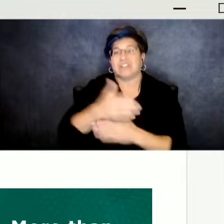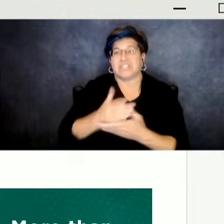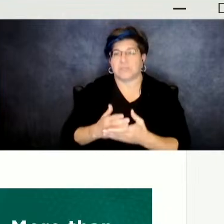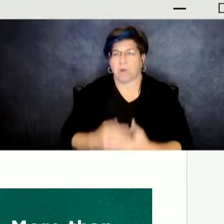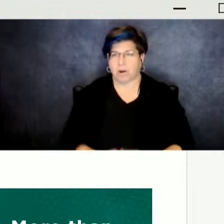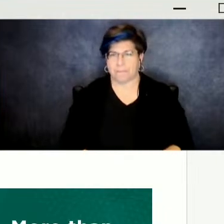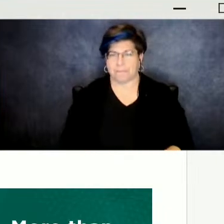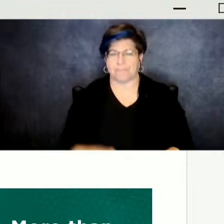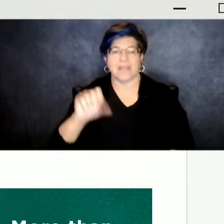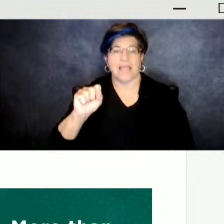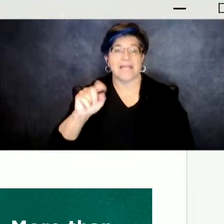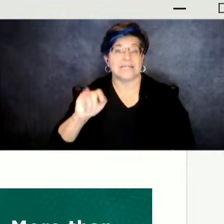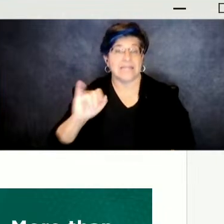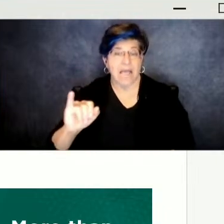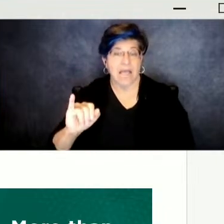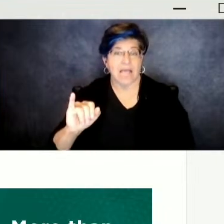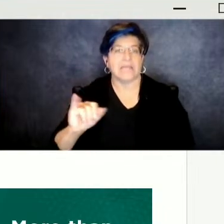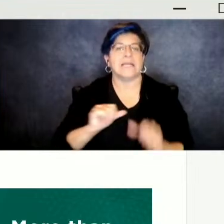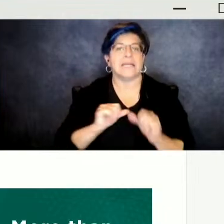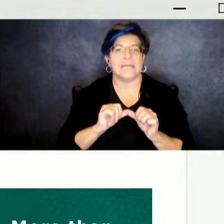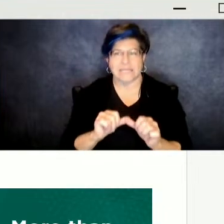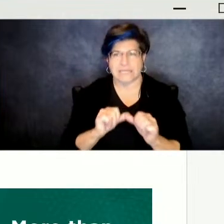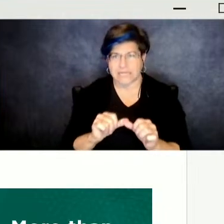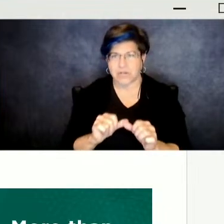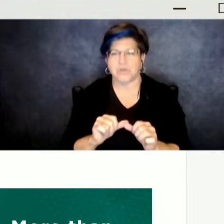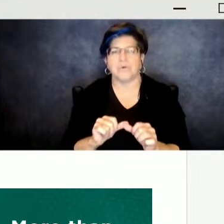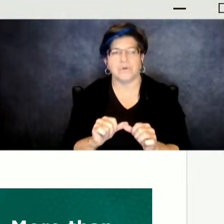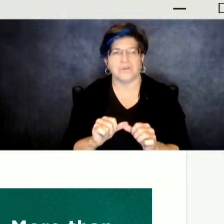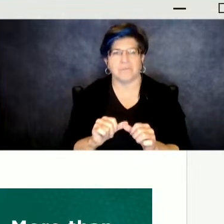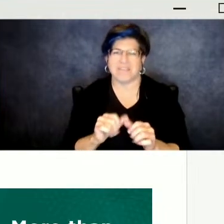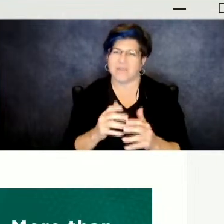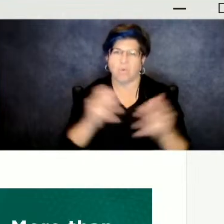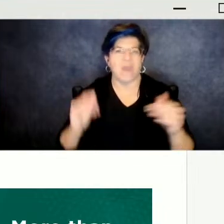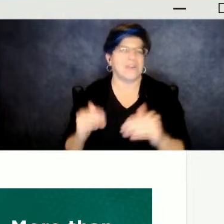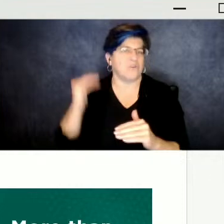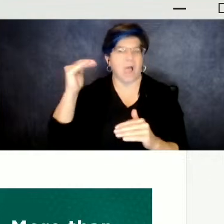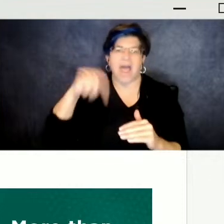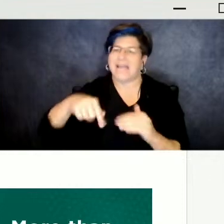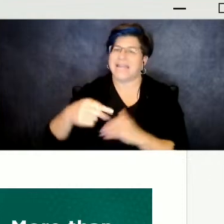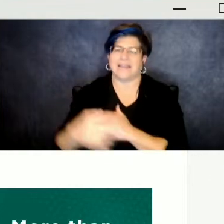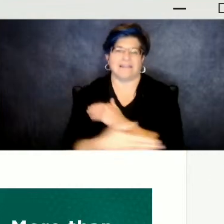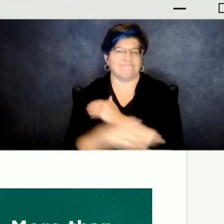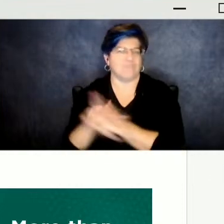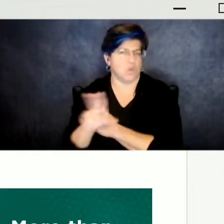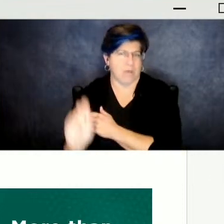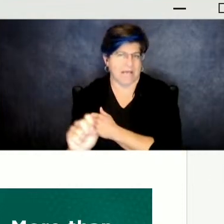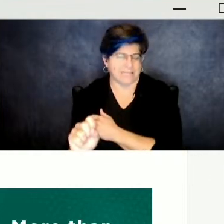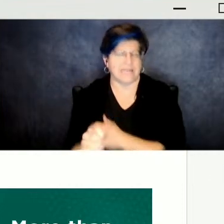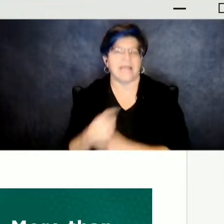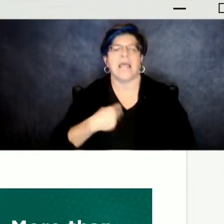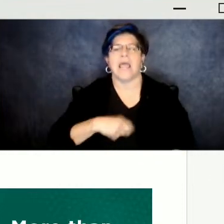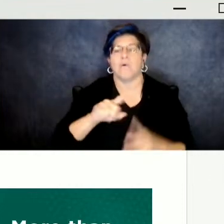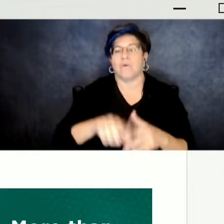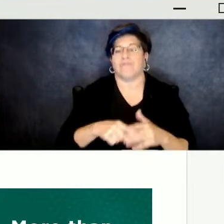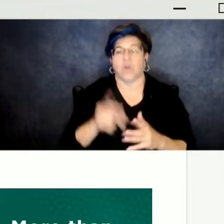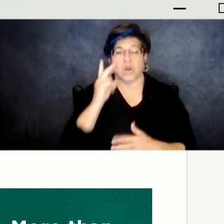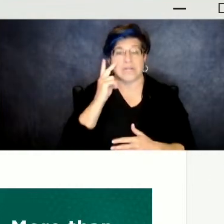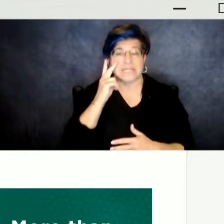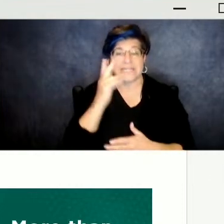ESTHER'S AND THEN WE'LL WRAP UP THIS SECTION.